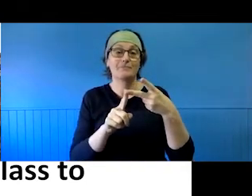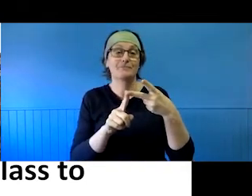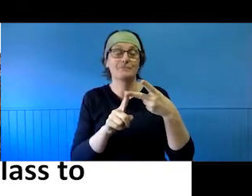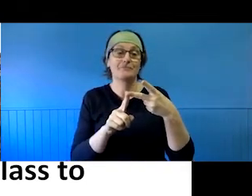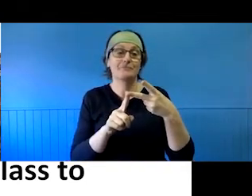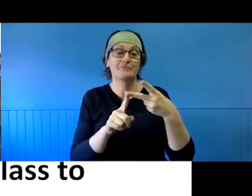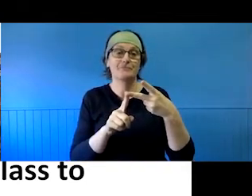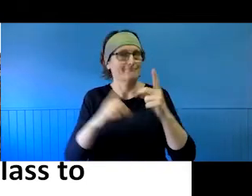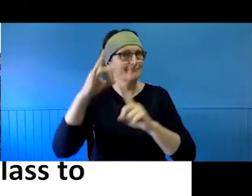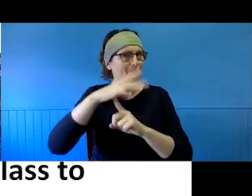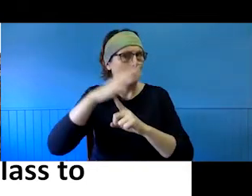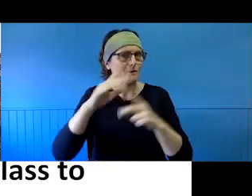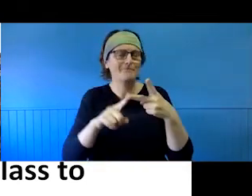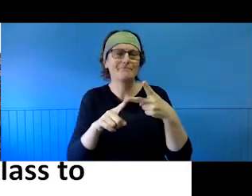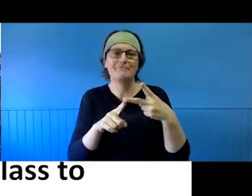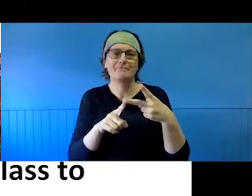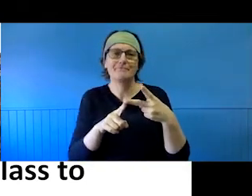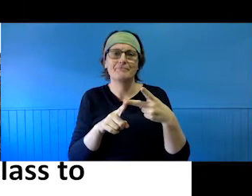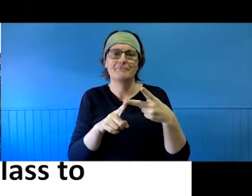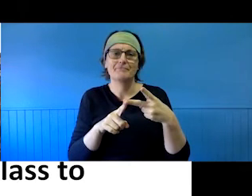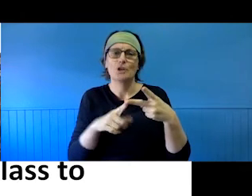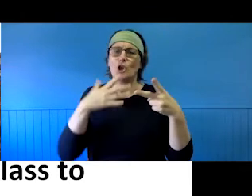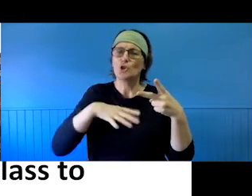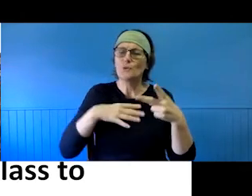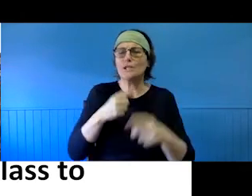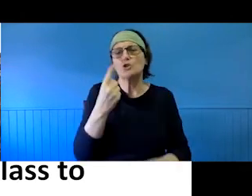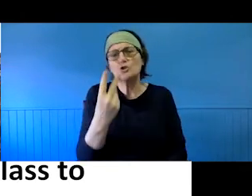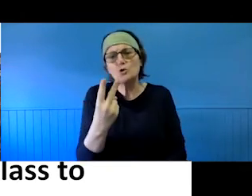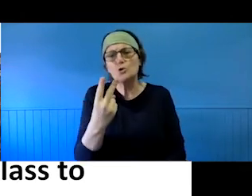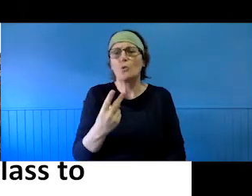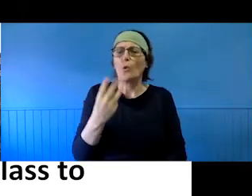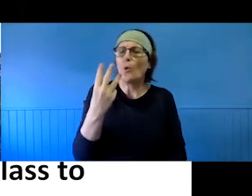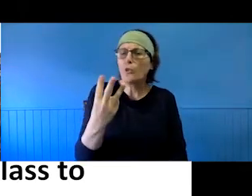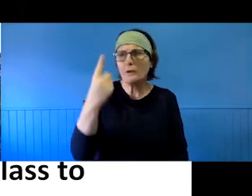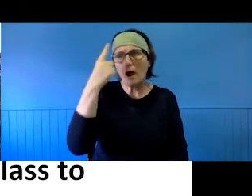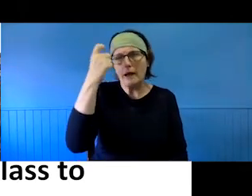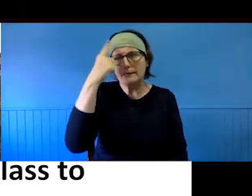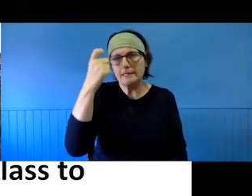important is that you take away two or three ideas that you can see maybe down